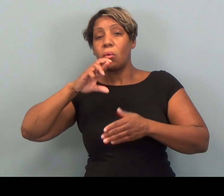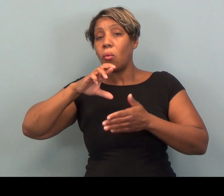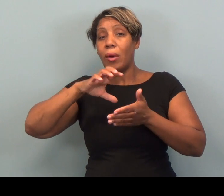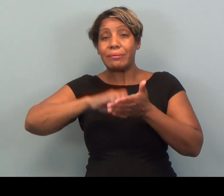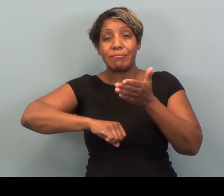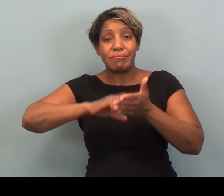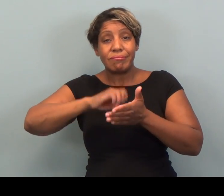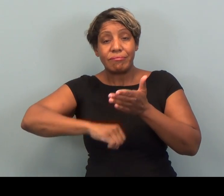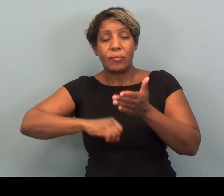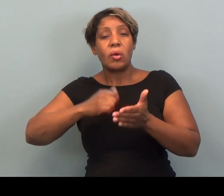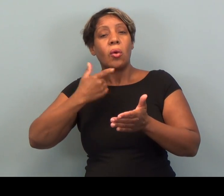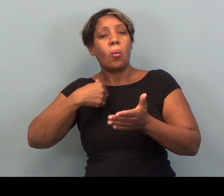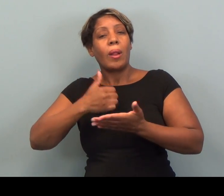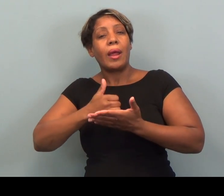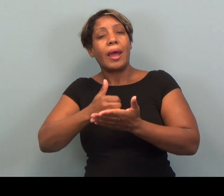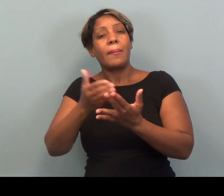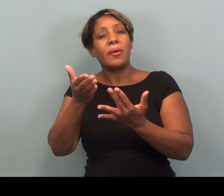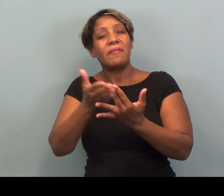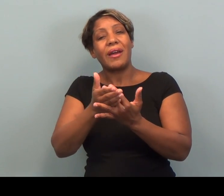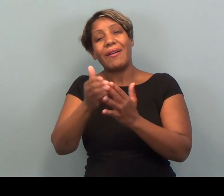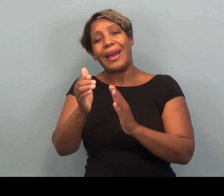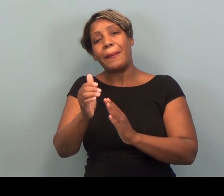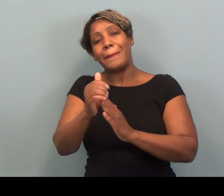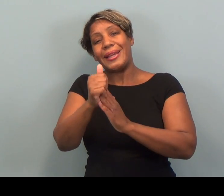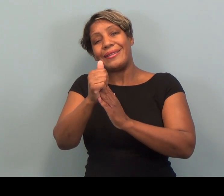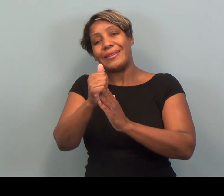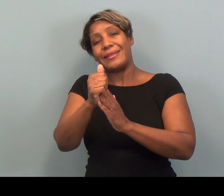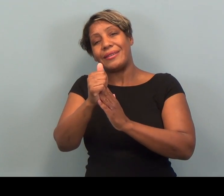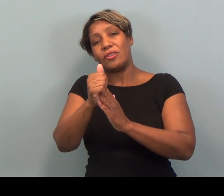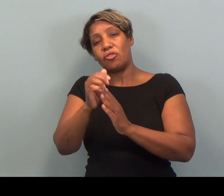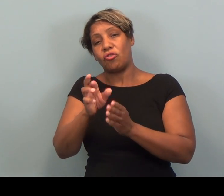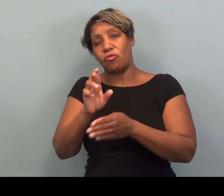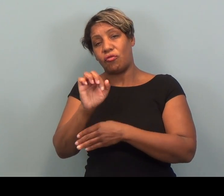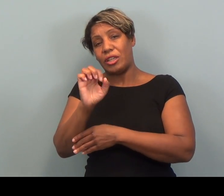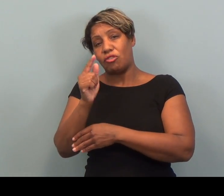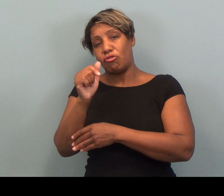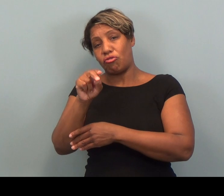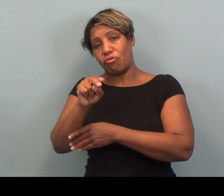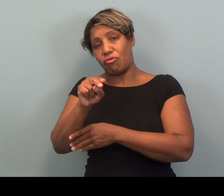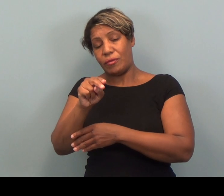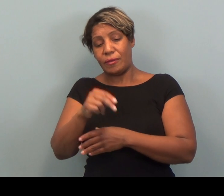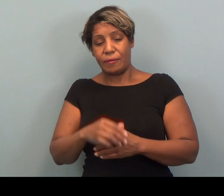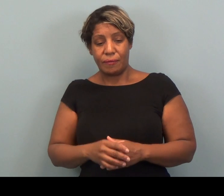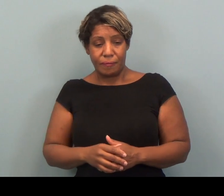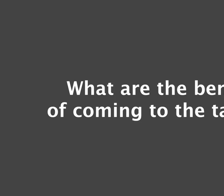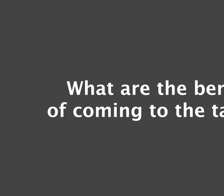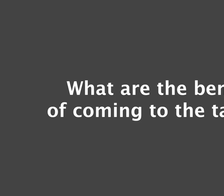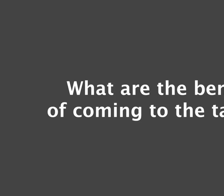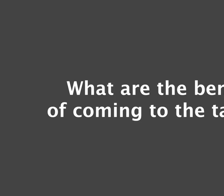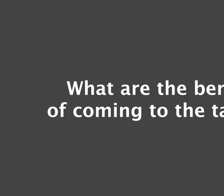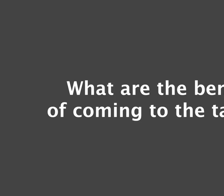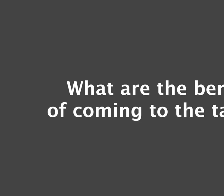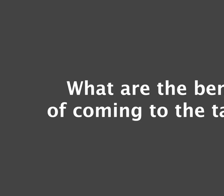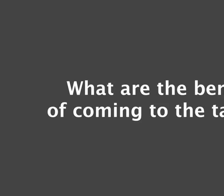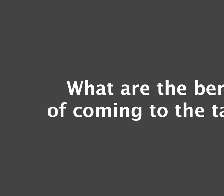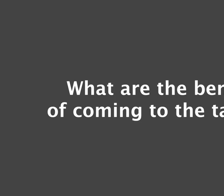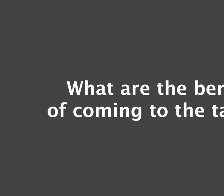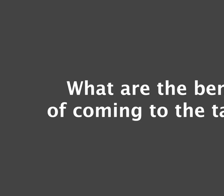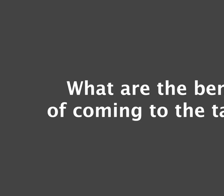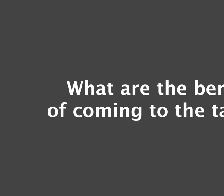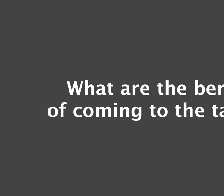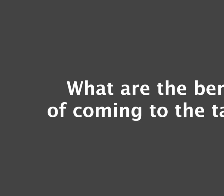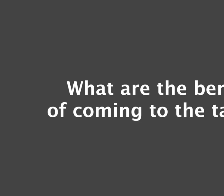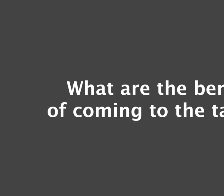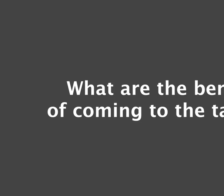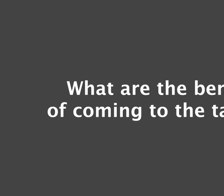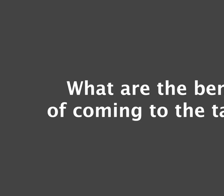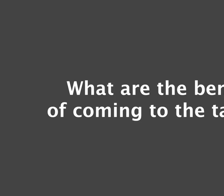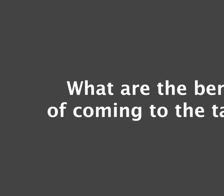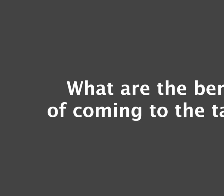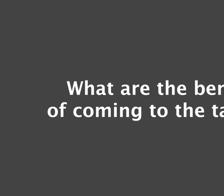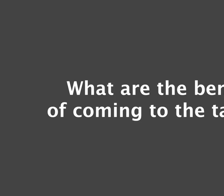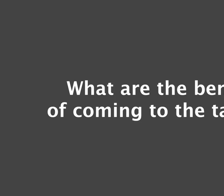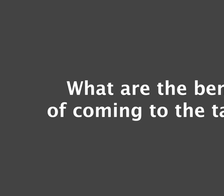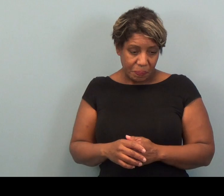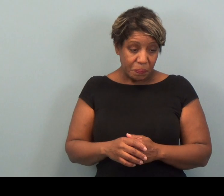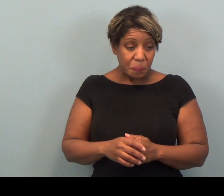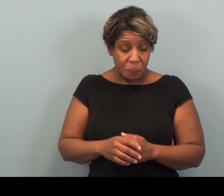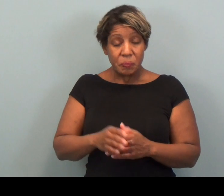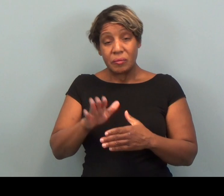we can help you file an amended return.